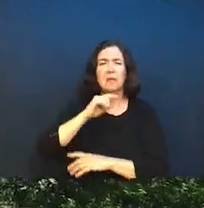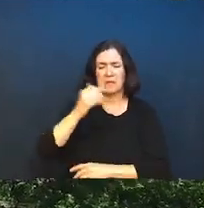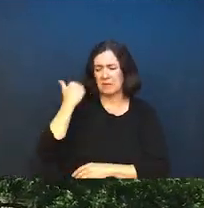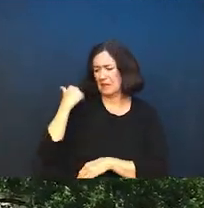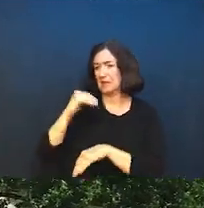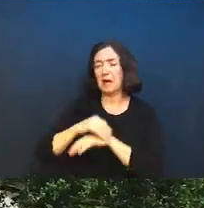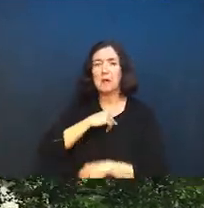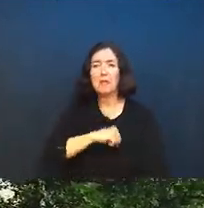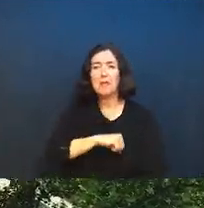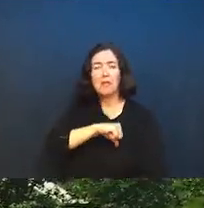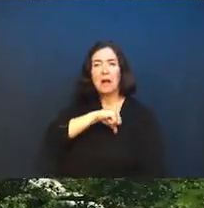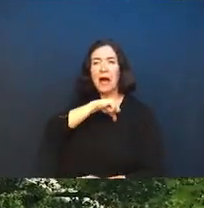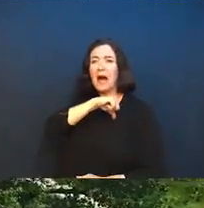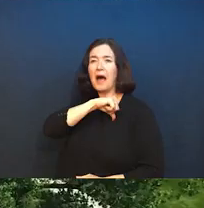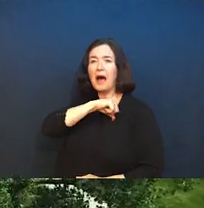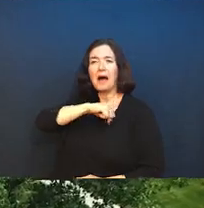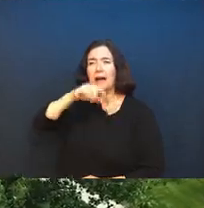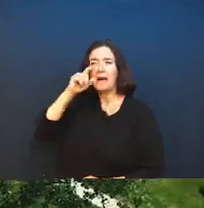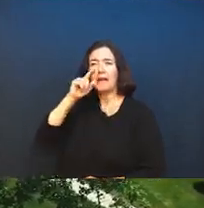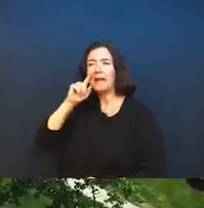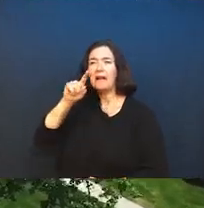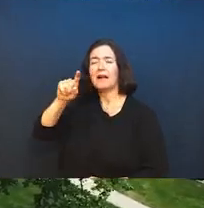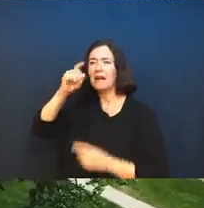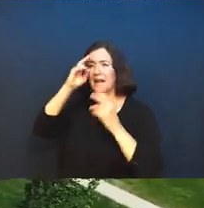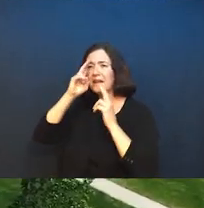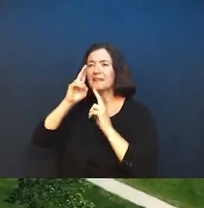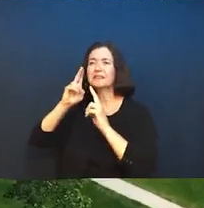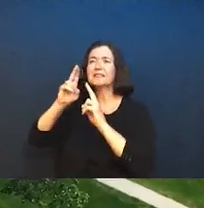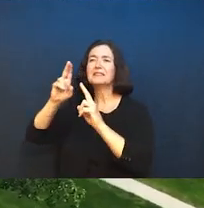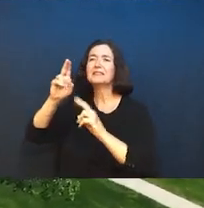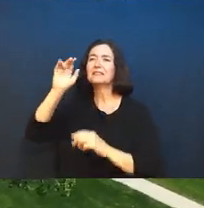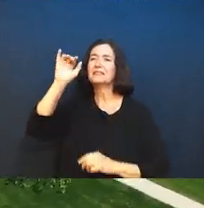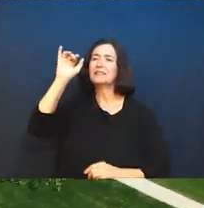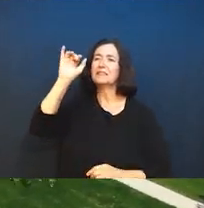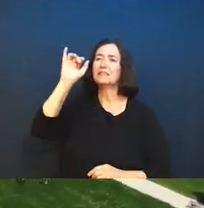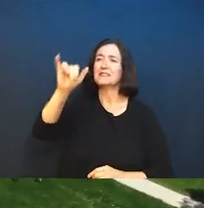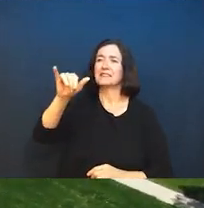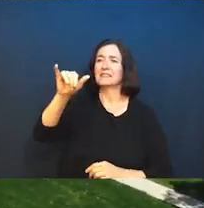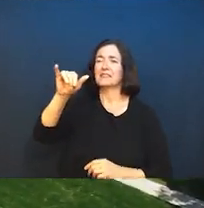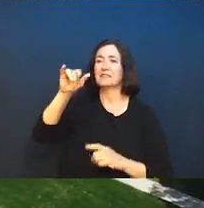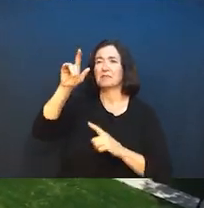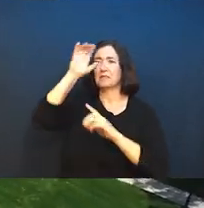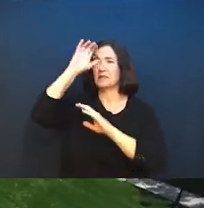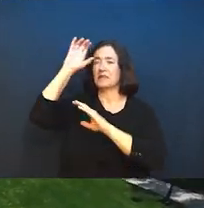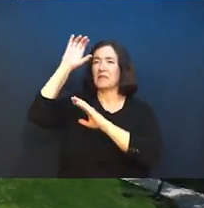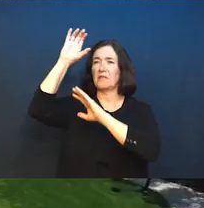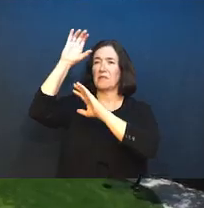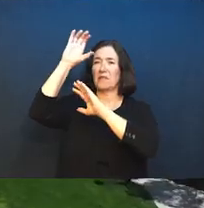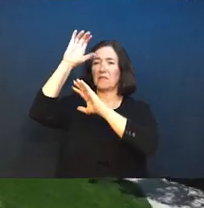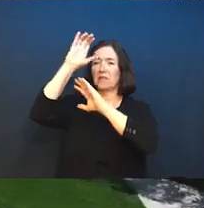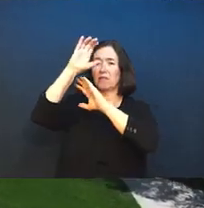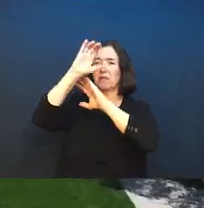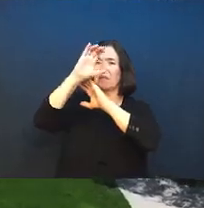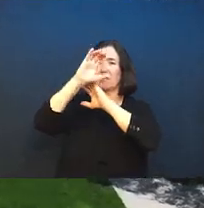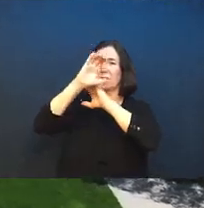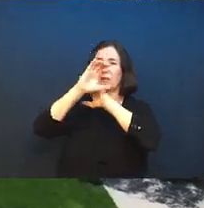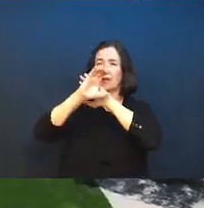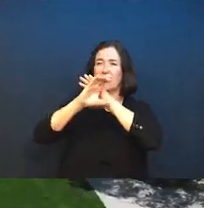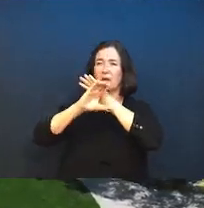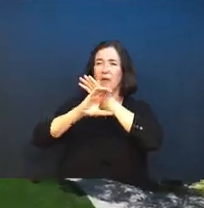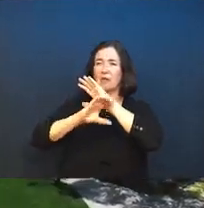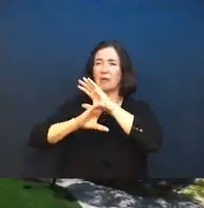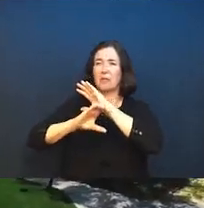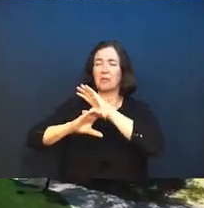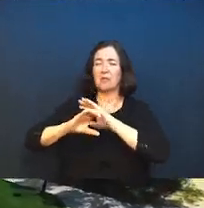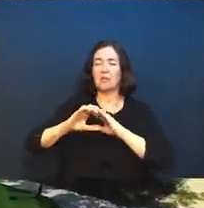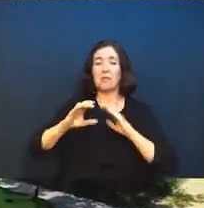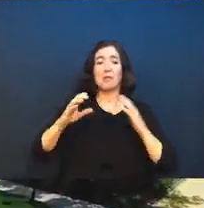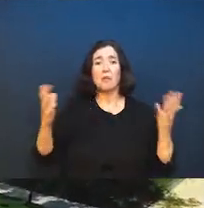What so proudly we hailed at the twilight's last gleaming?